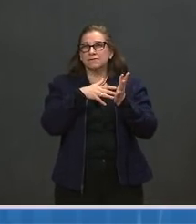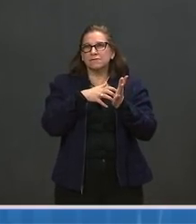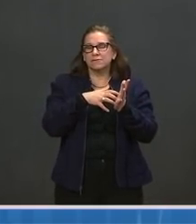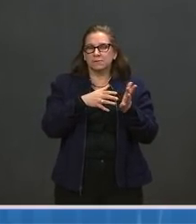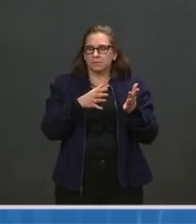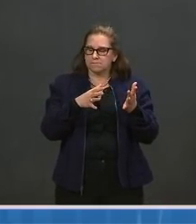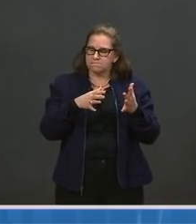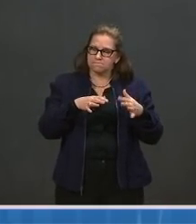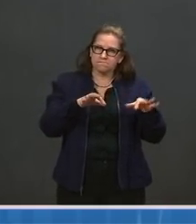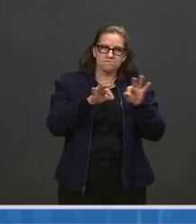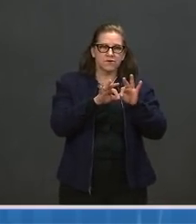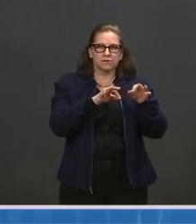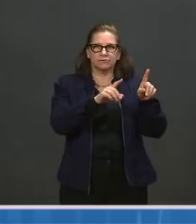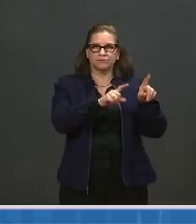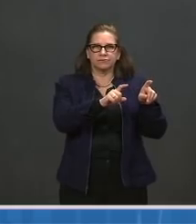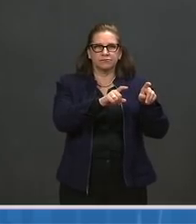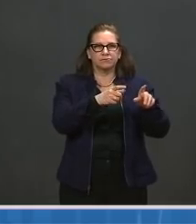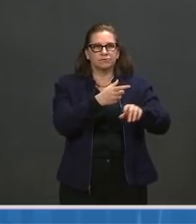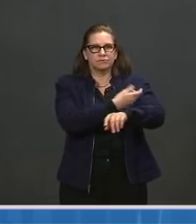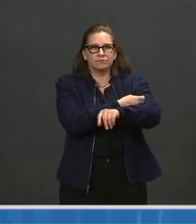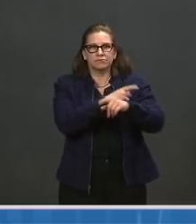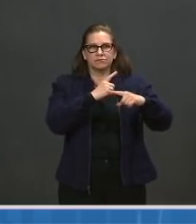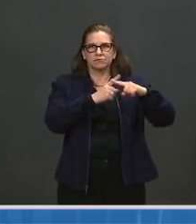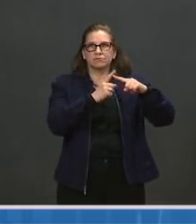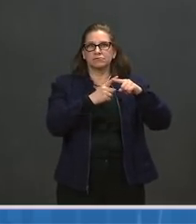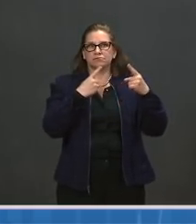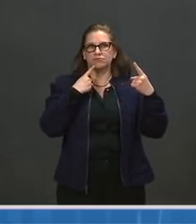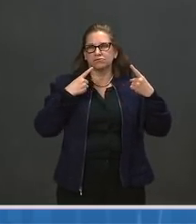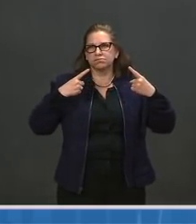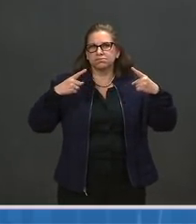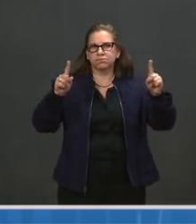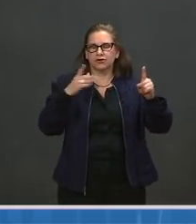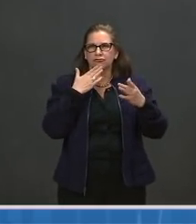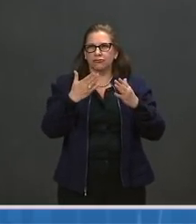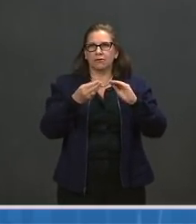78.9 percent vaccine efficacy of preventing symptomatic disease;